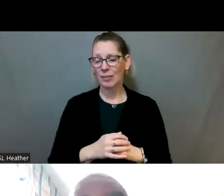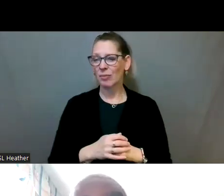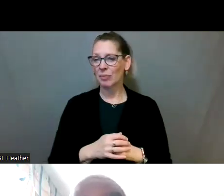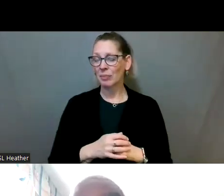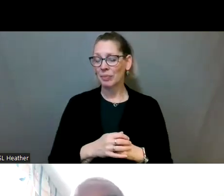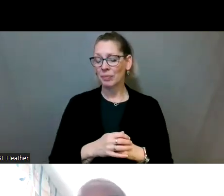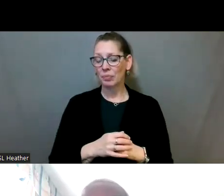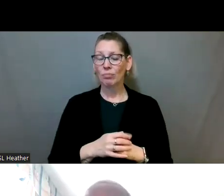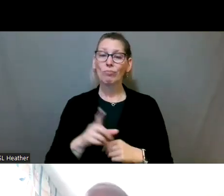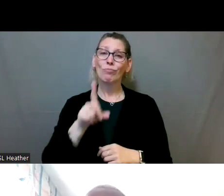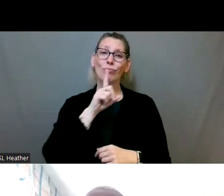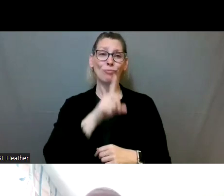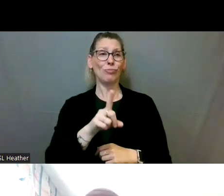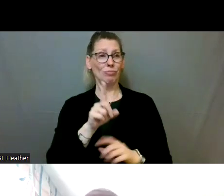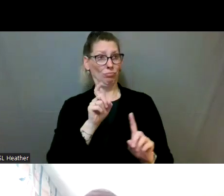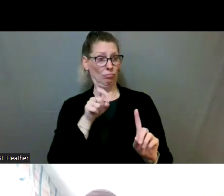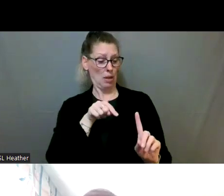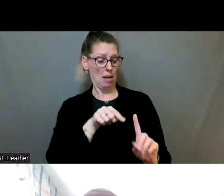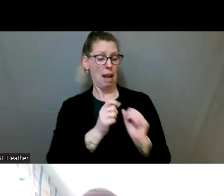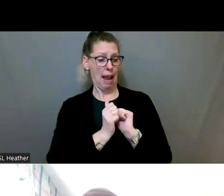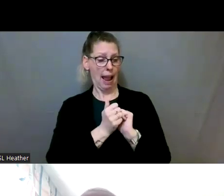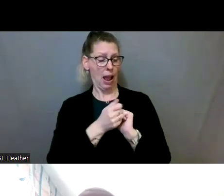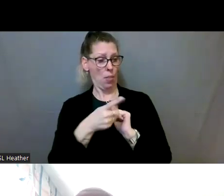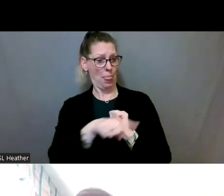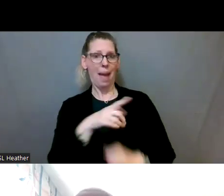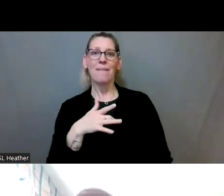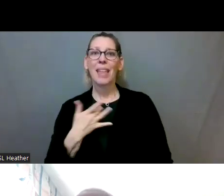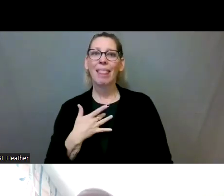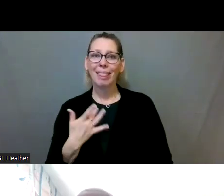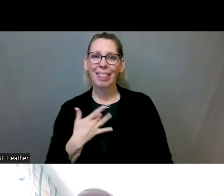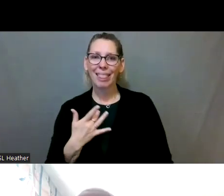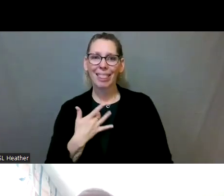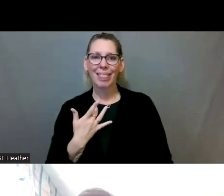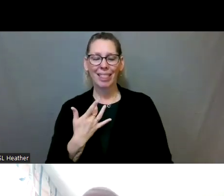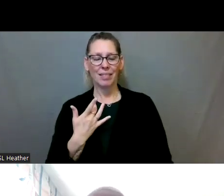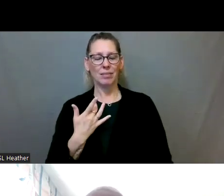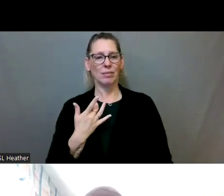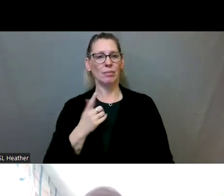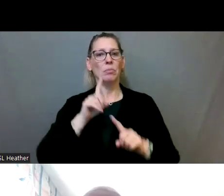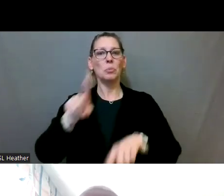So really how are they feeling in your school? Do they feel seen or